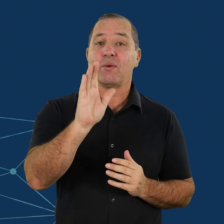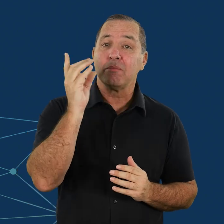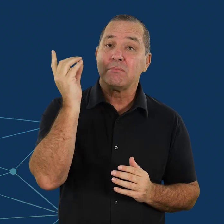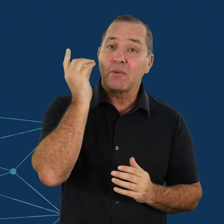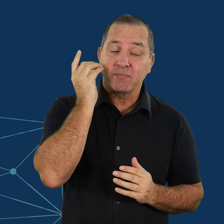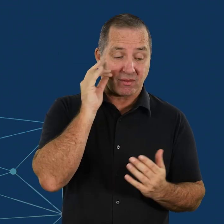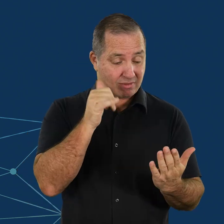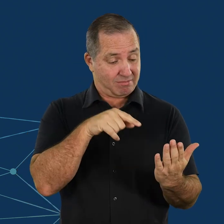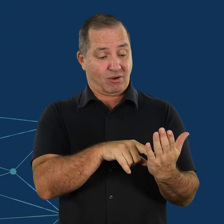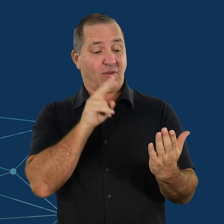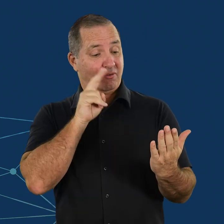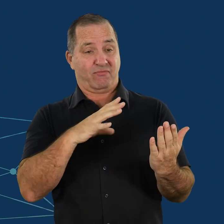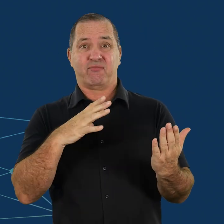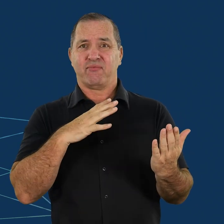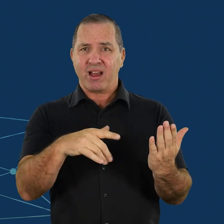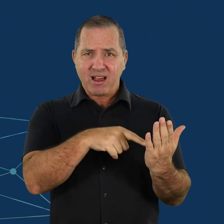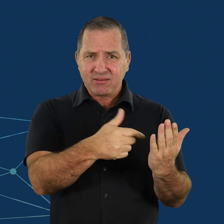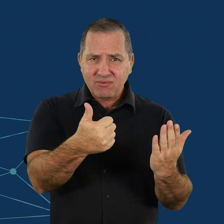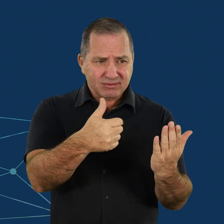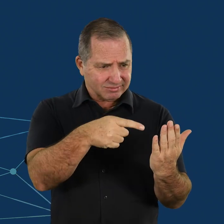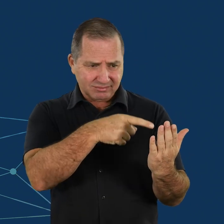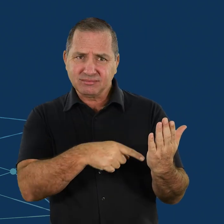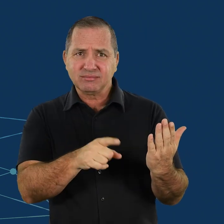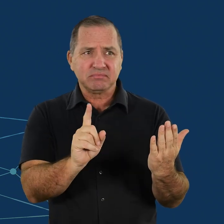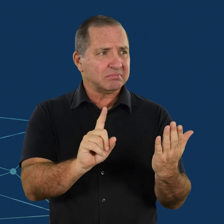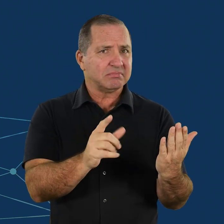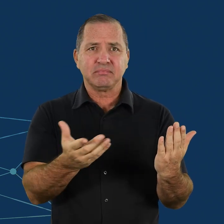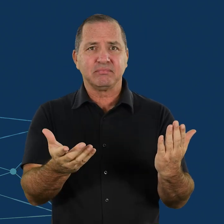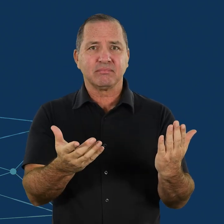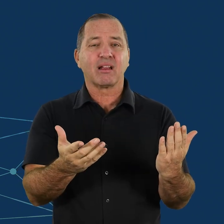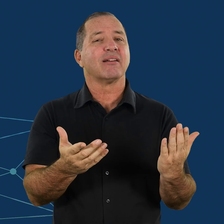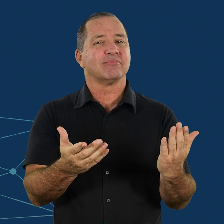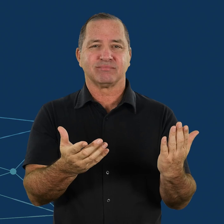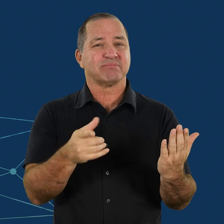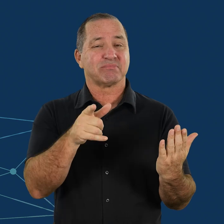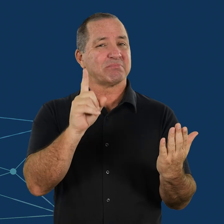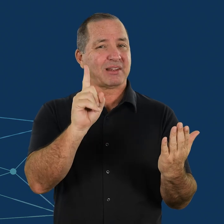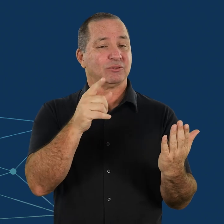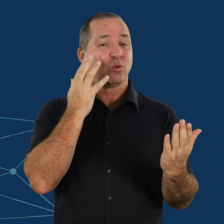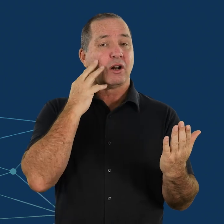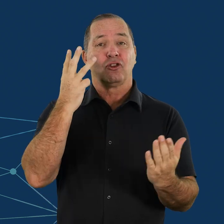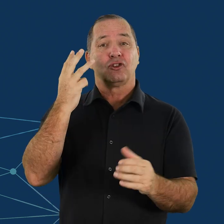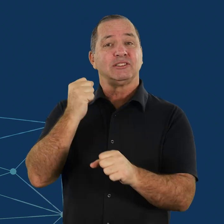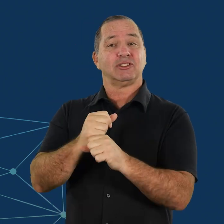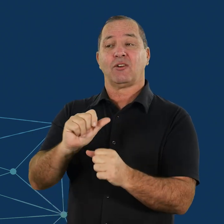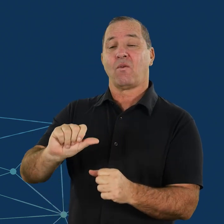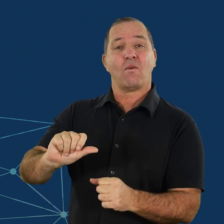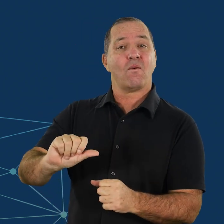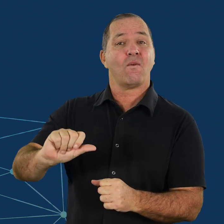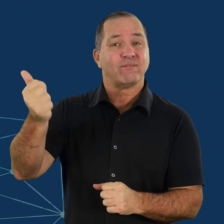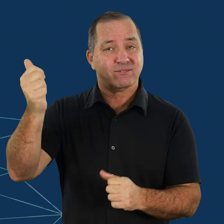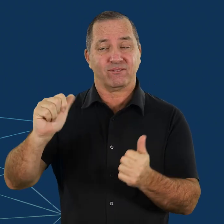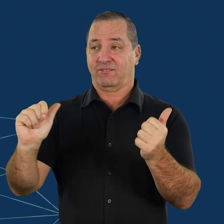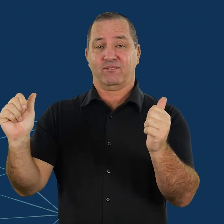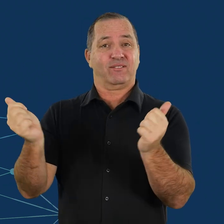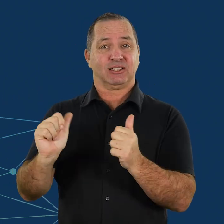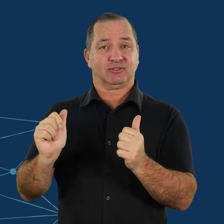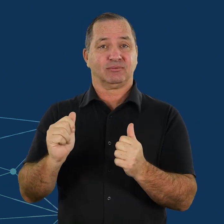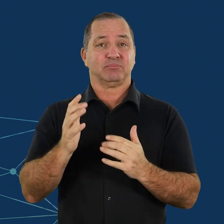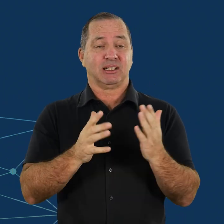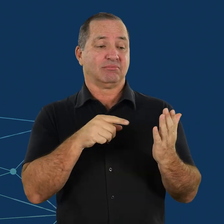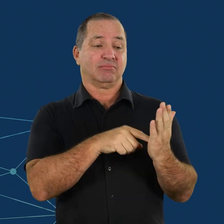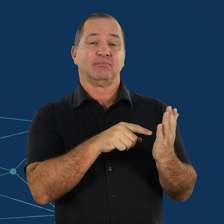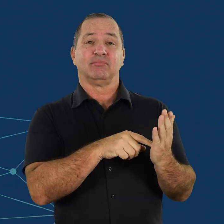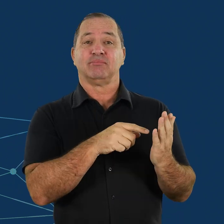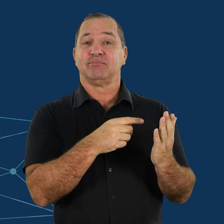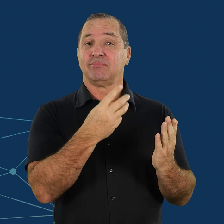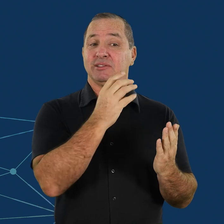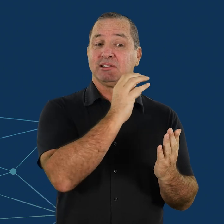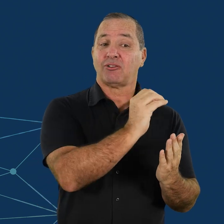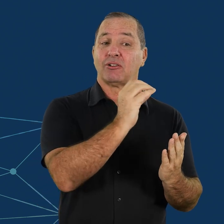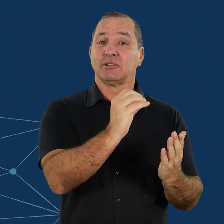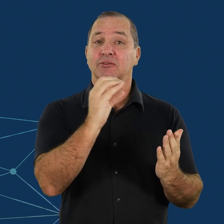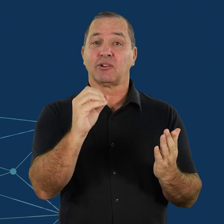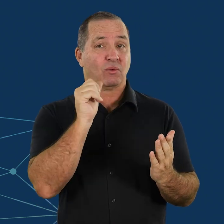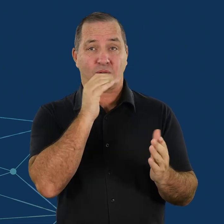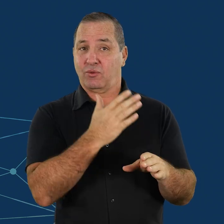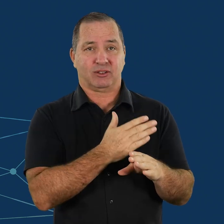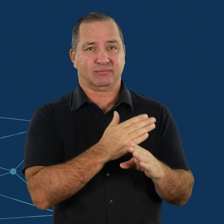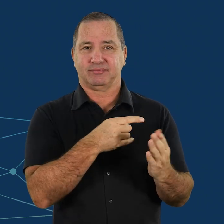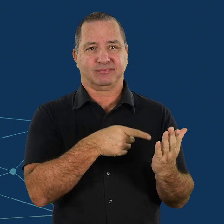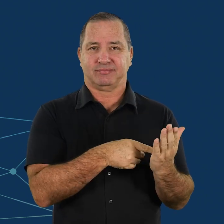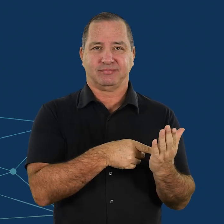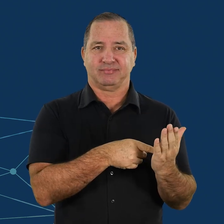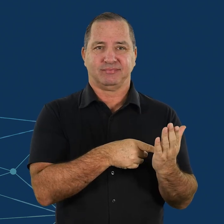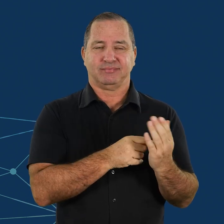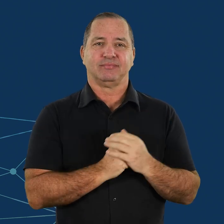Although your mobile phone may look fine, you may be unable to make a triple zero call once the 3G networks are switched off.